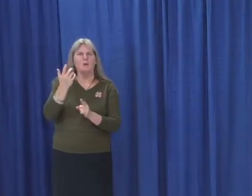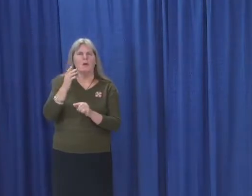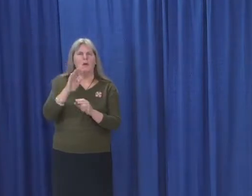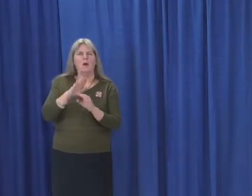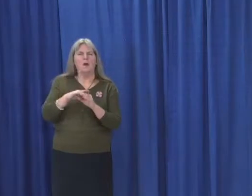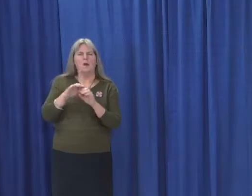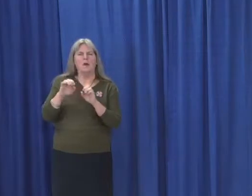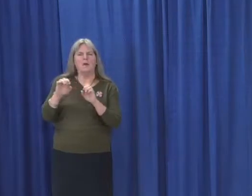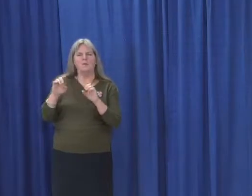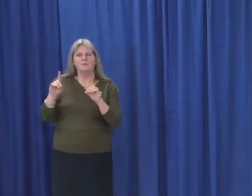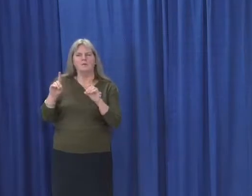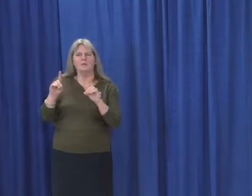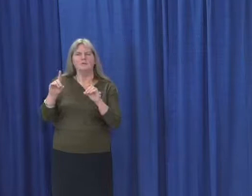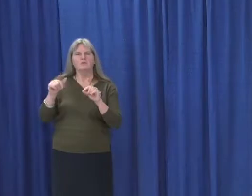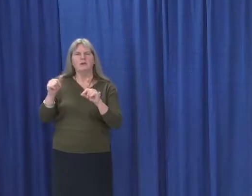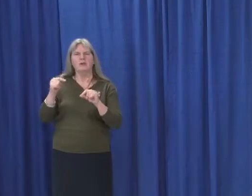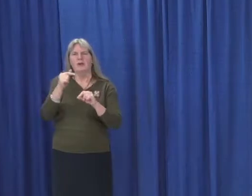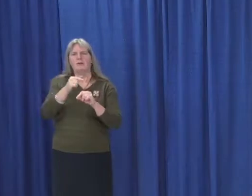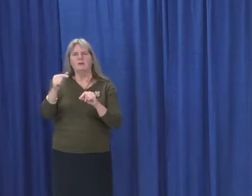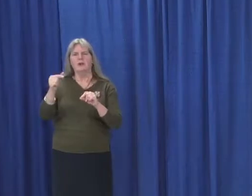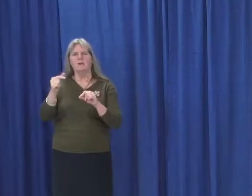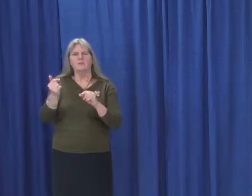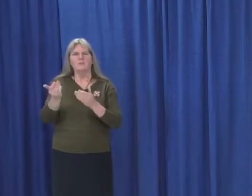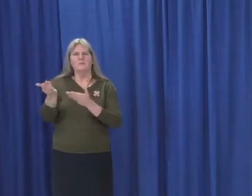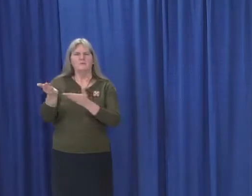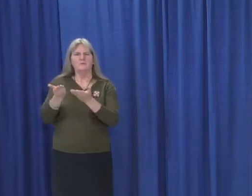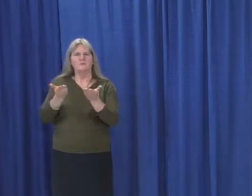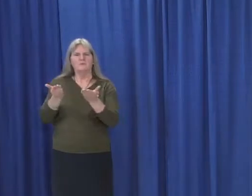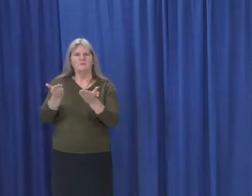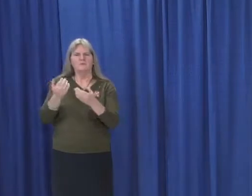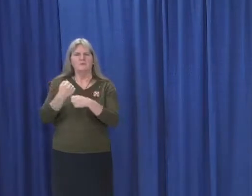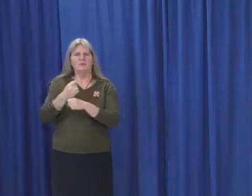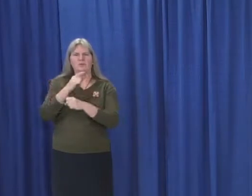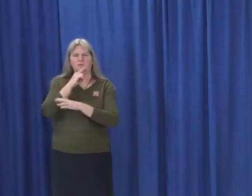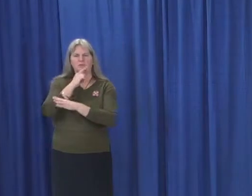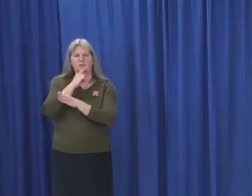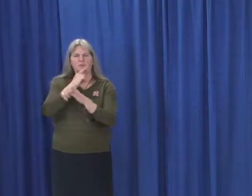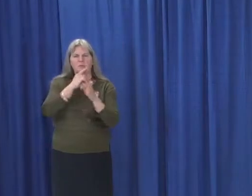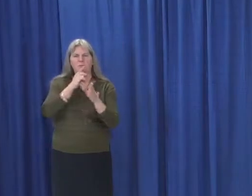rest of the public service to make sure these people are going